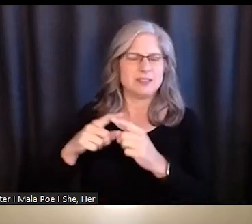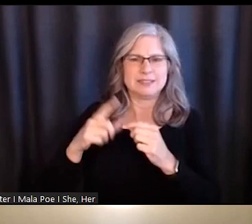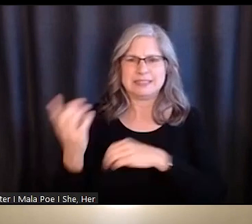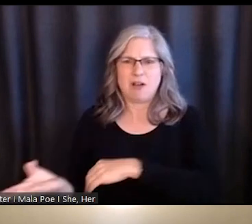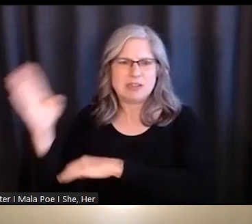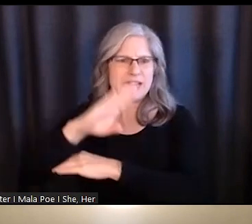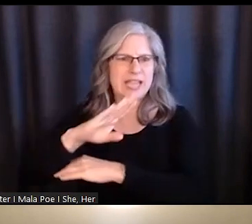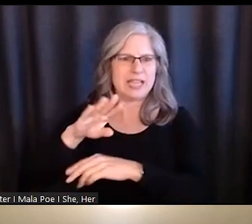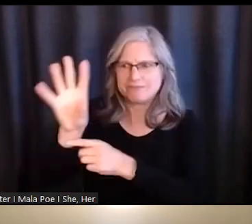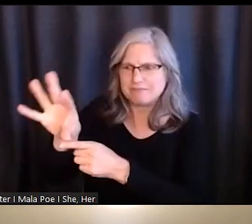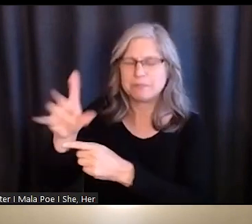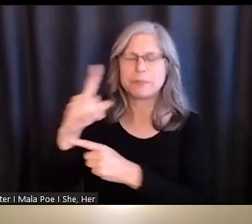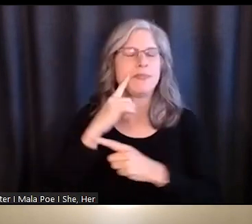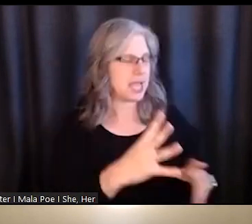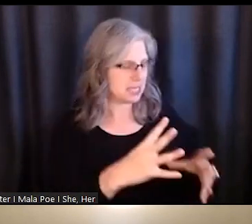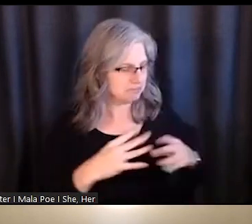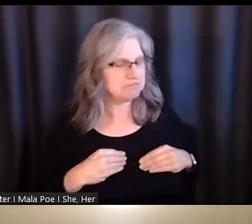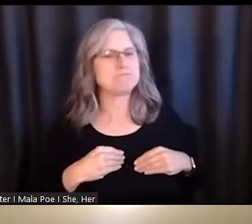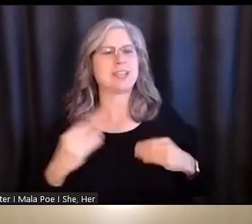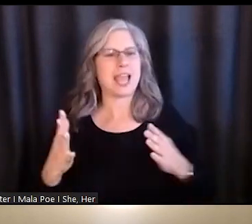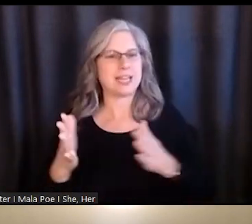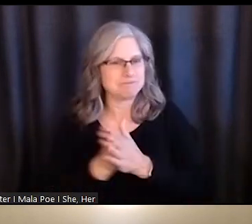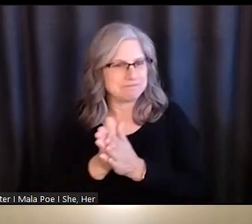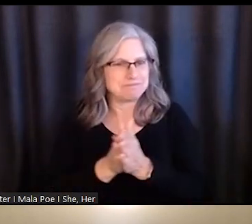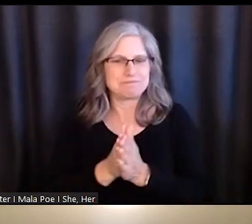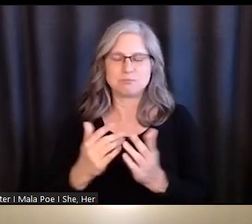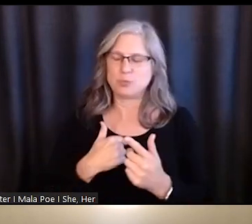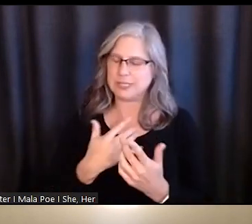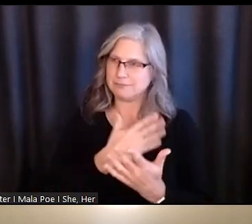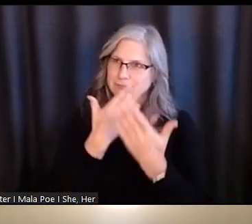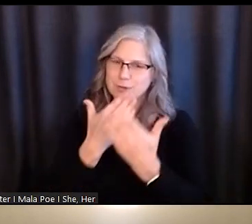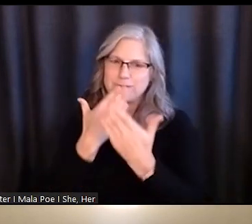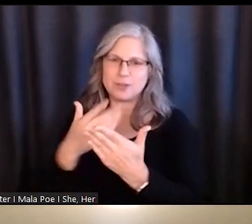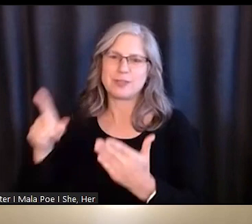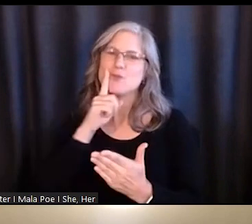But they did so happily and enthusiastically and, yeah, they're the real stars of the show in this one.